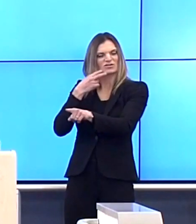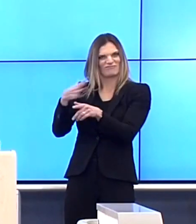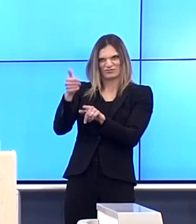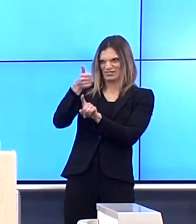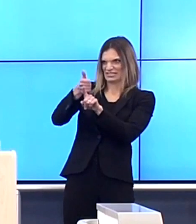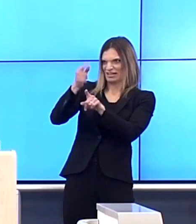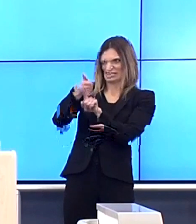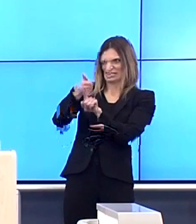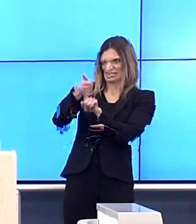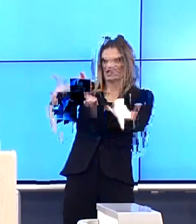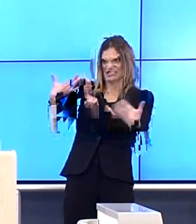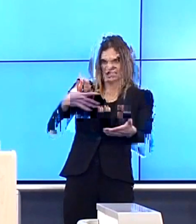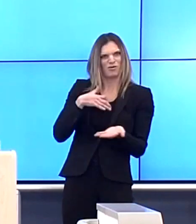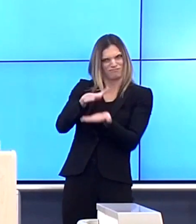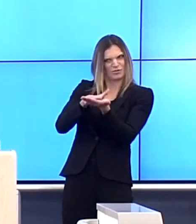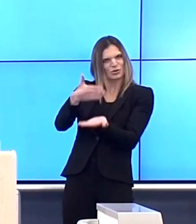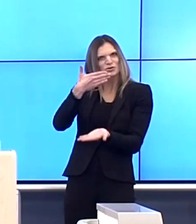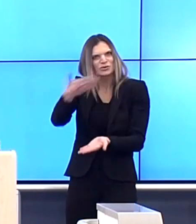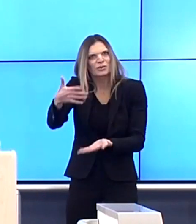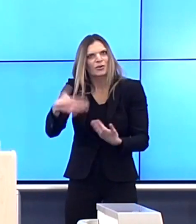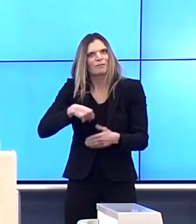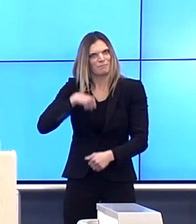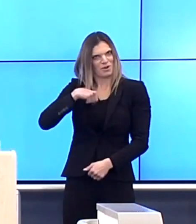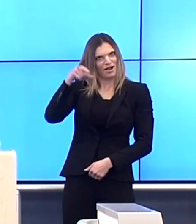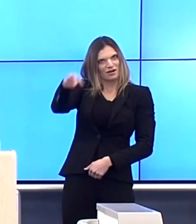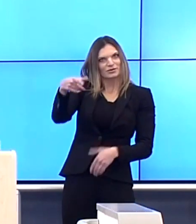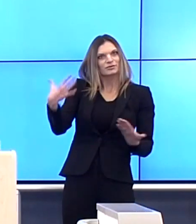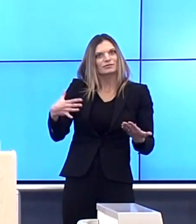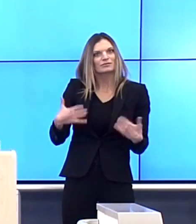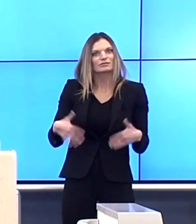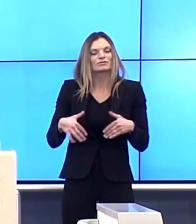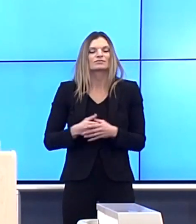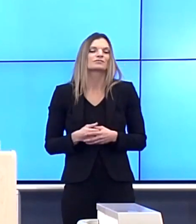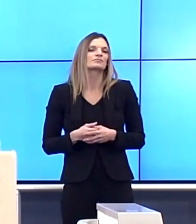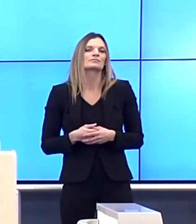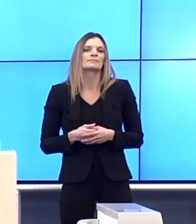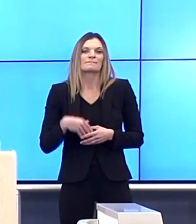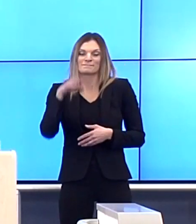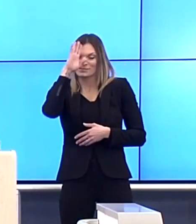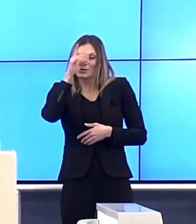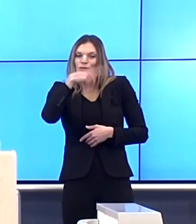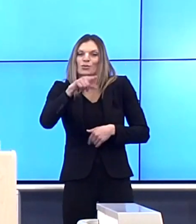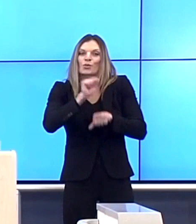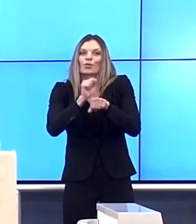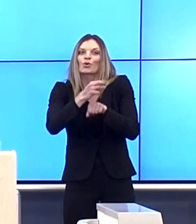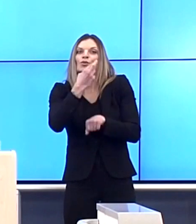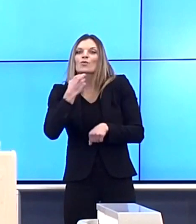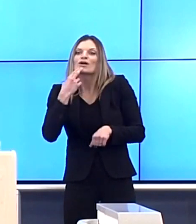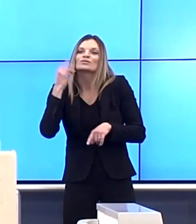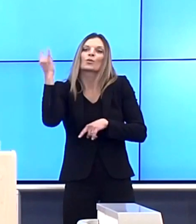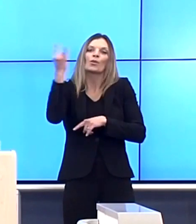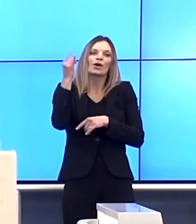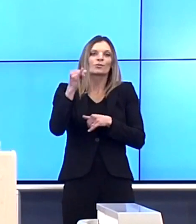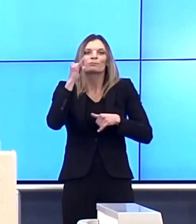PROTECT THE COMMUNITY THERE. GETTING THIS VIRUS UNDER CONTROL GETTING THIS VIRUS UNDER CONTROL AND I WANT TO THANK THEM AND ALL AND I WANT TO THANK THEM AND ALL OF THE OTHER RESTAURANTS AND OF THE OTHER RESTAURANTS AND RESTAURANT WORKERS WHO HAVE MADE